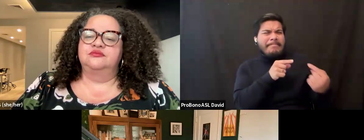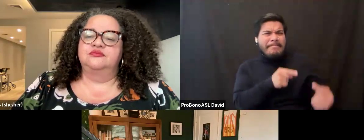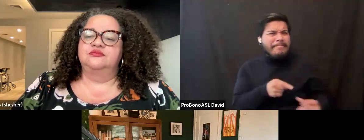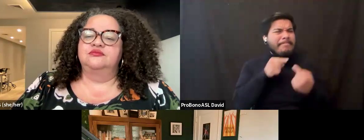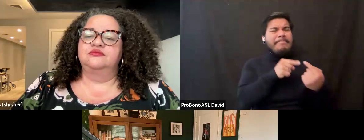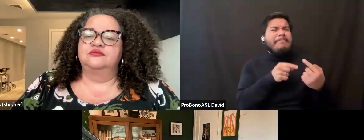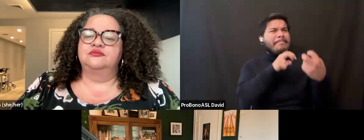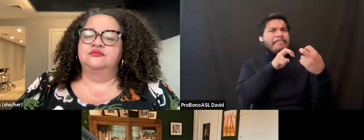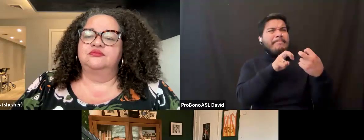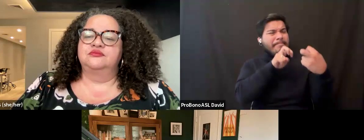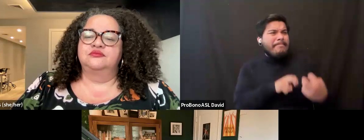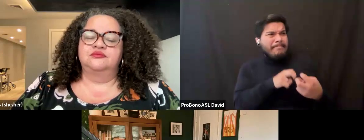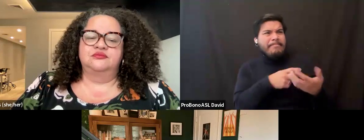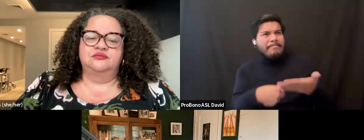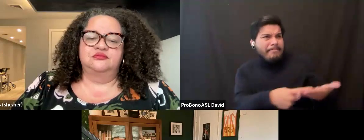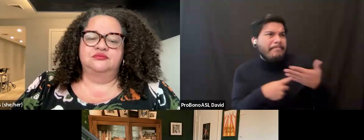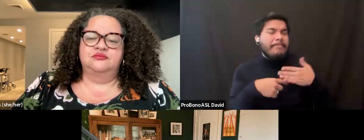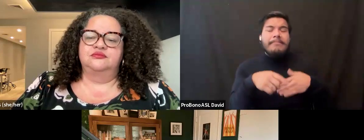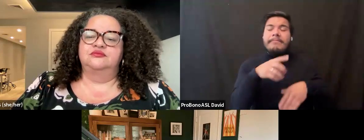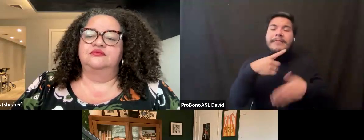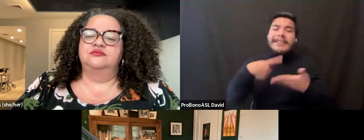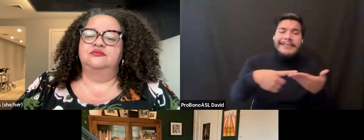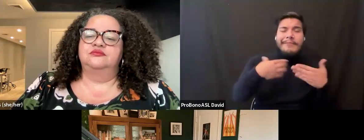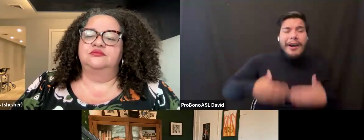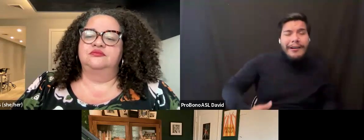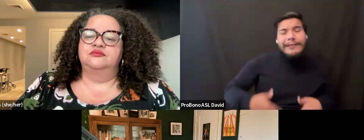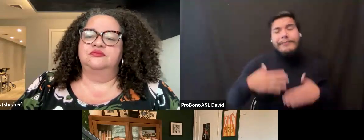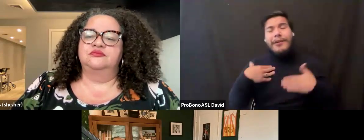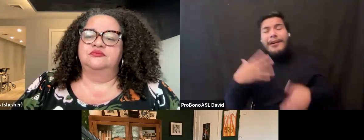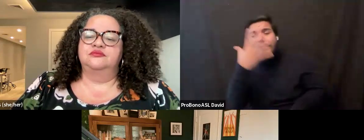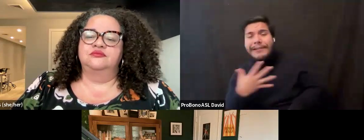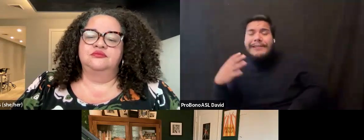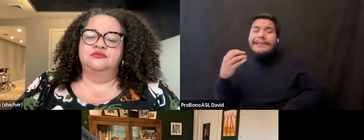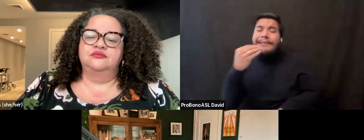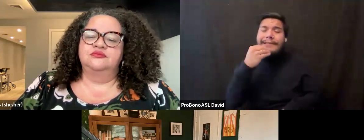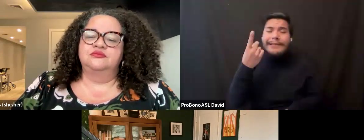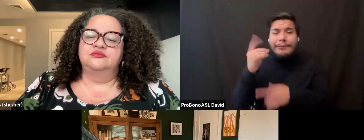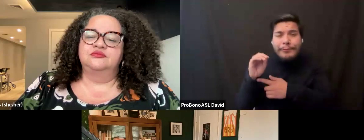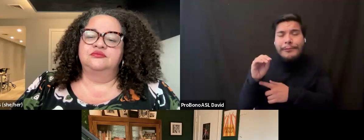We were talking about bodies and body image and eating disorders and all of that sort of stuff. And we were just missing each other,